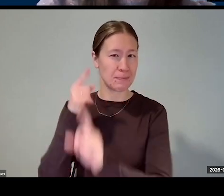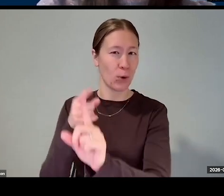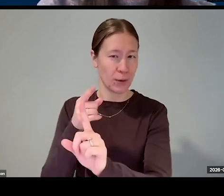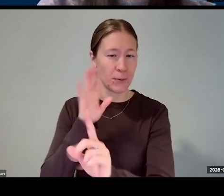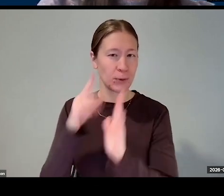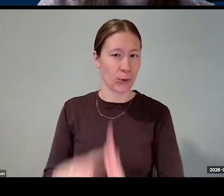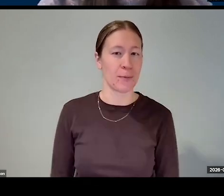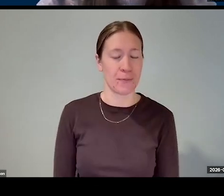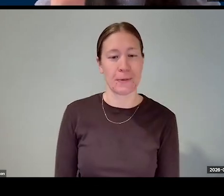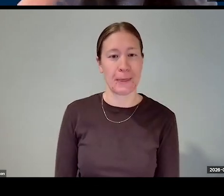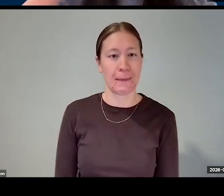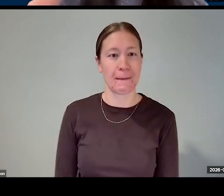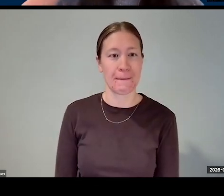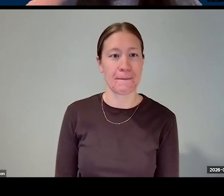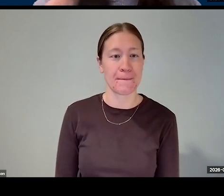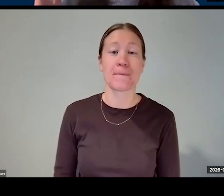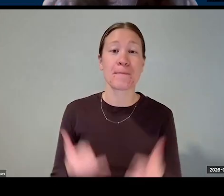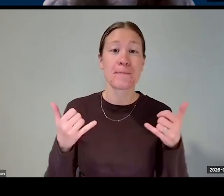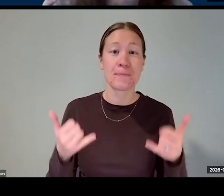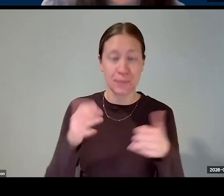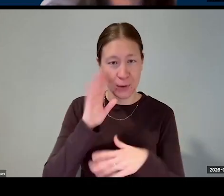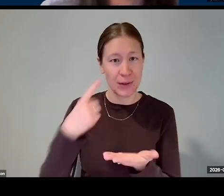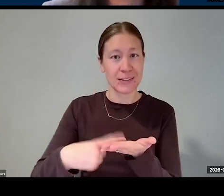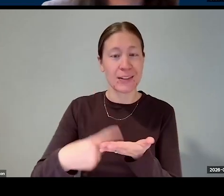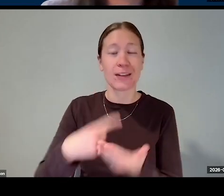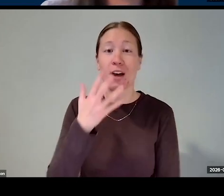Okay, next we're gonna talk about use of color.